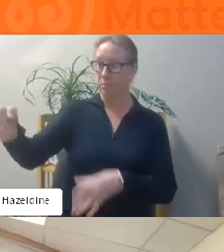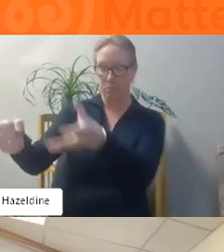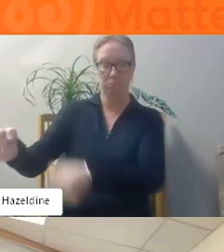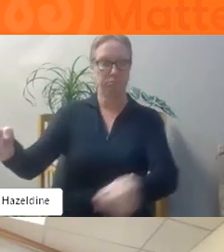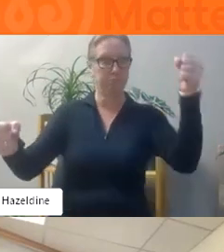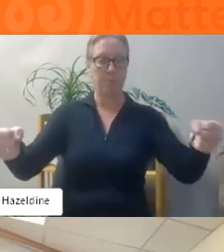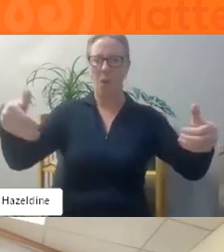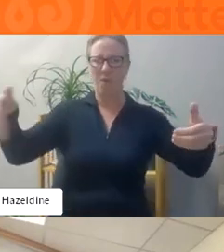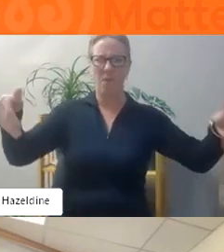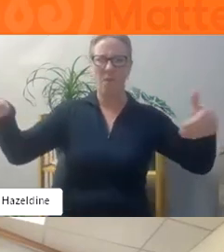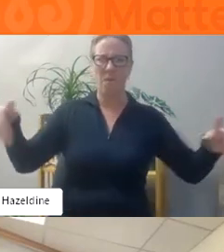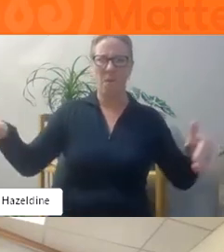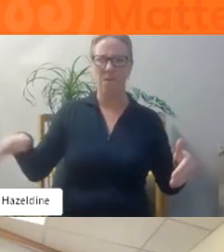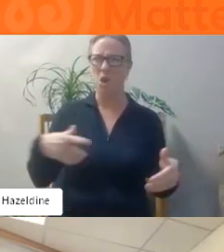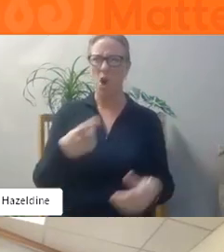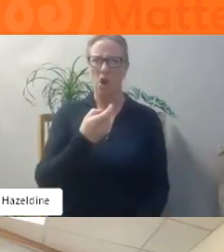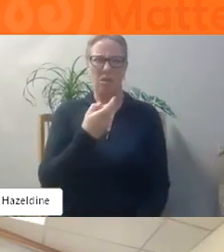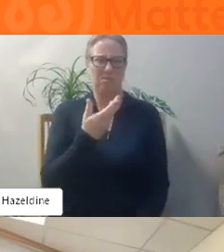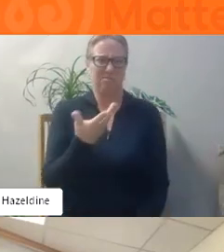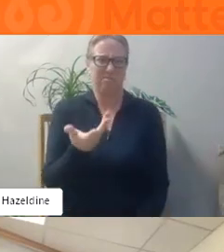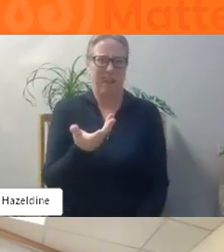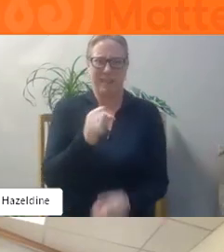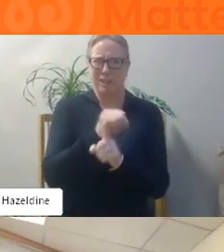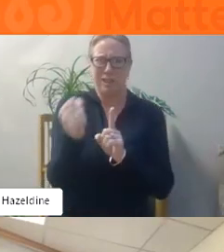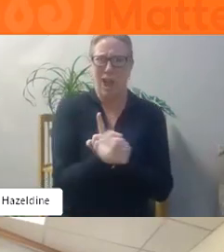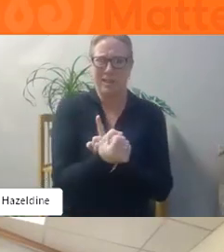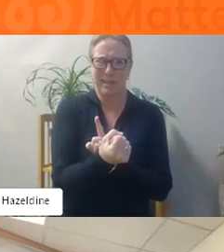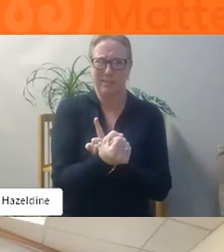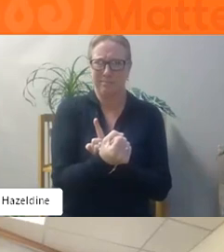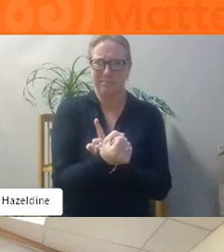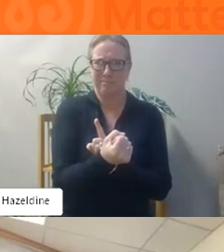they're inconvenience to how society views things should go. And our